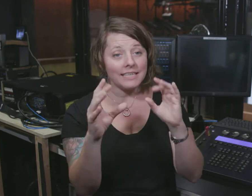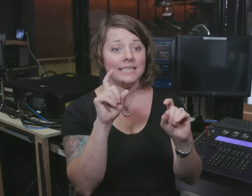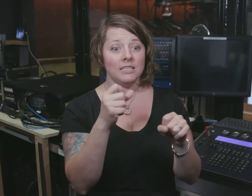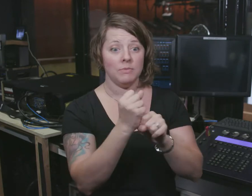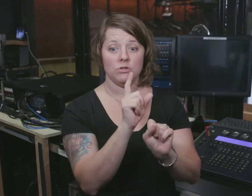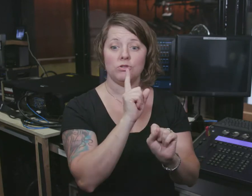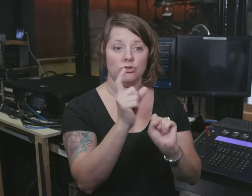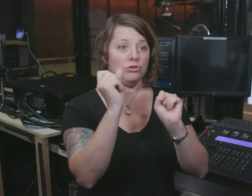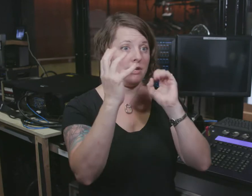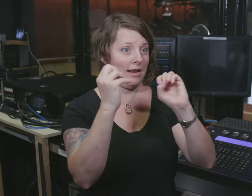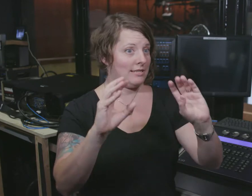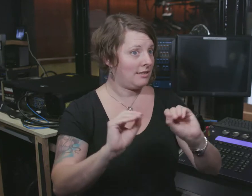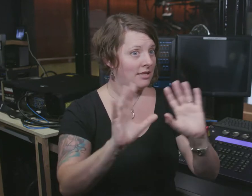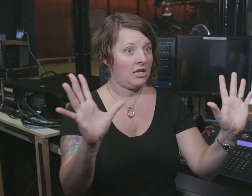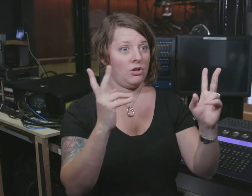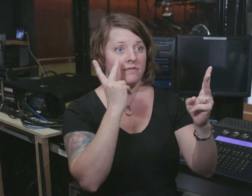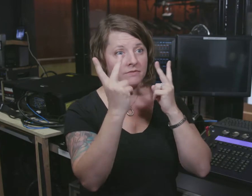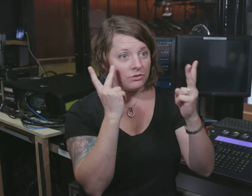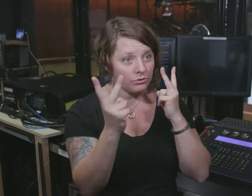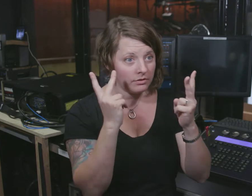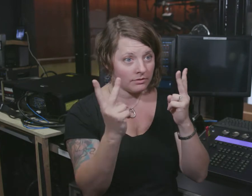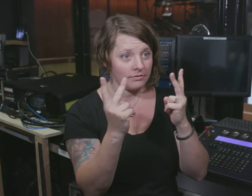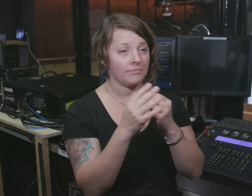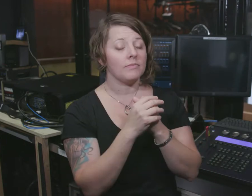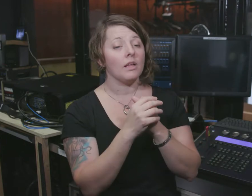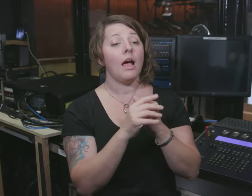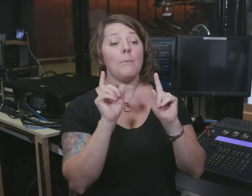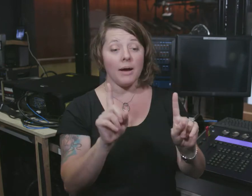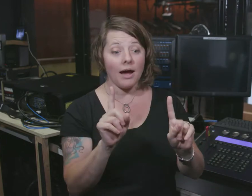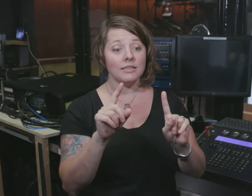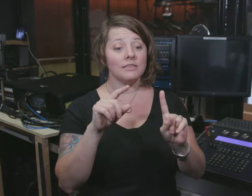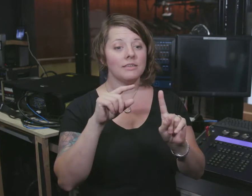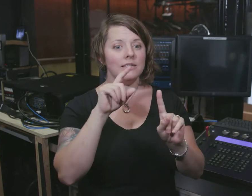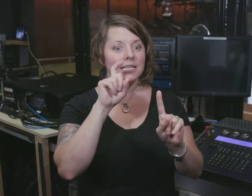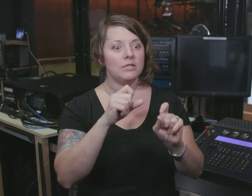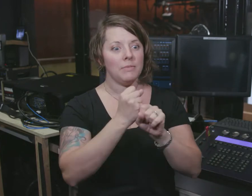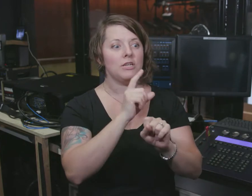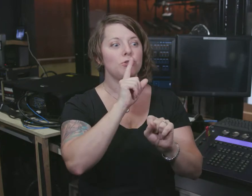We need to make sure the signing is visually clear. But even so,